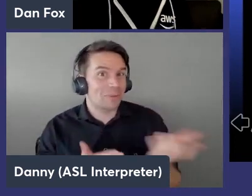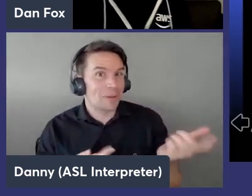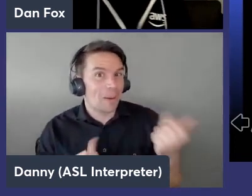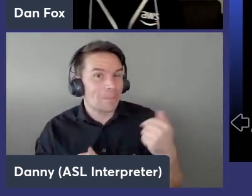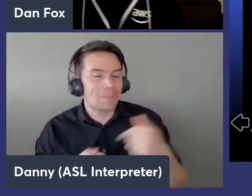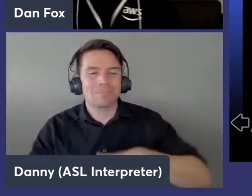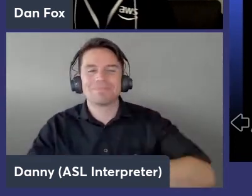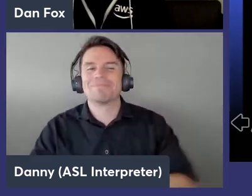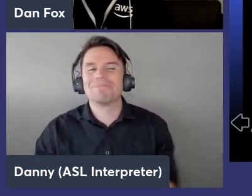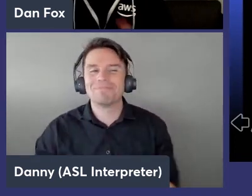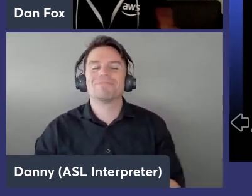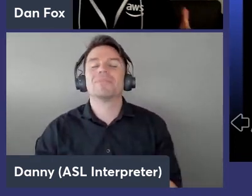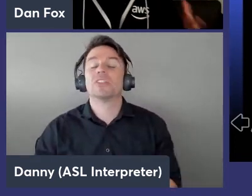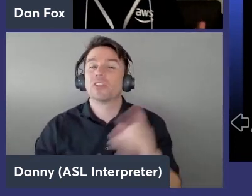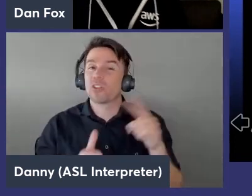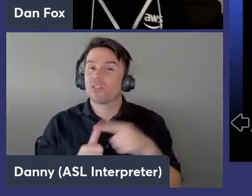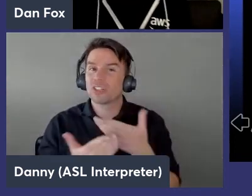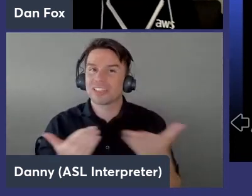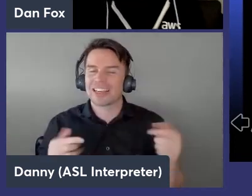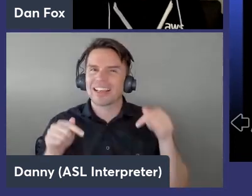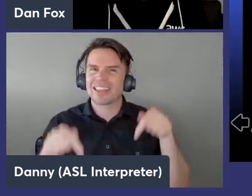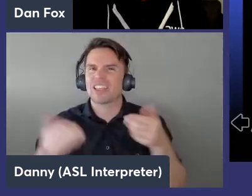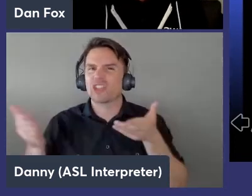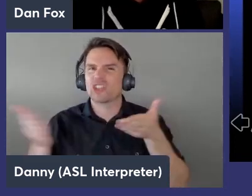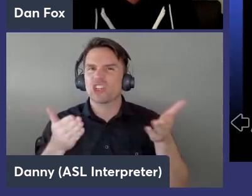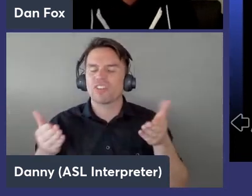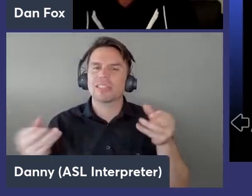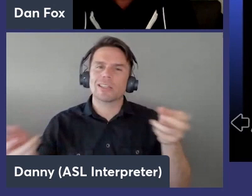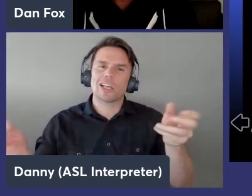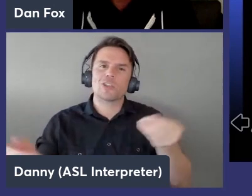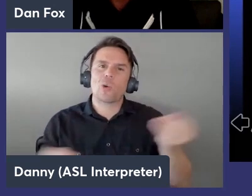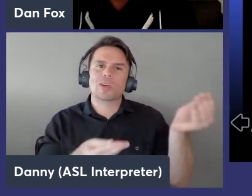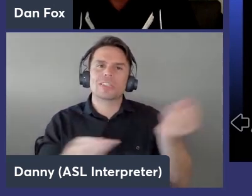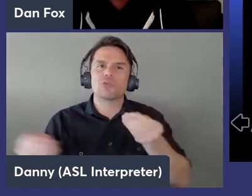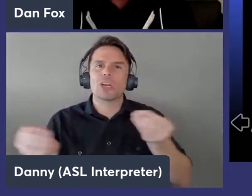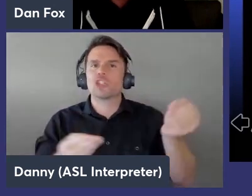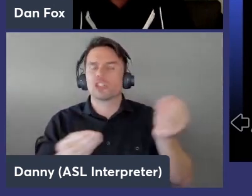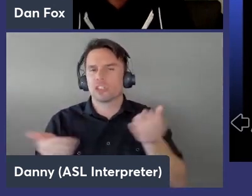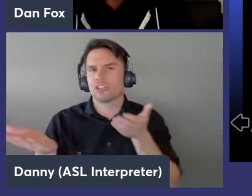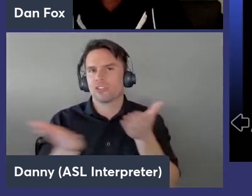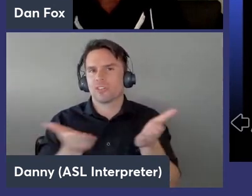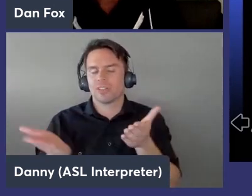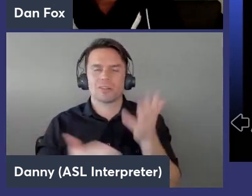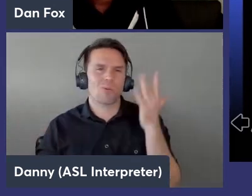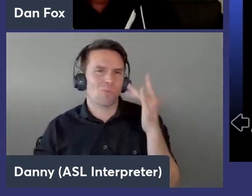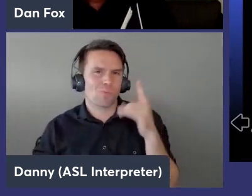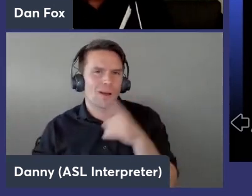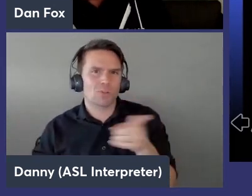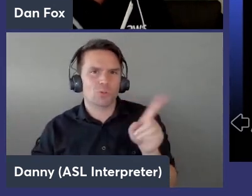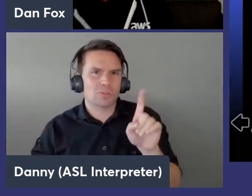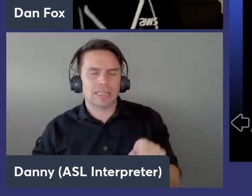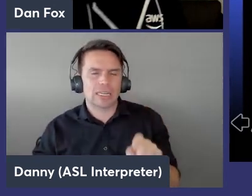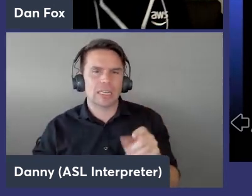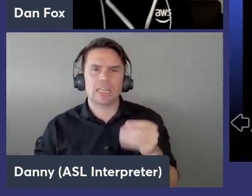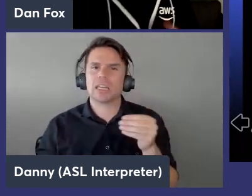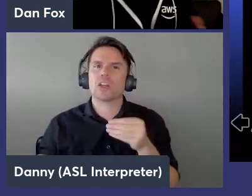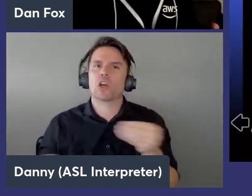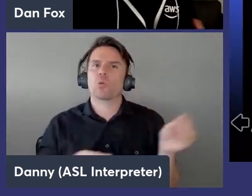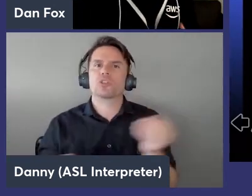this is an orchestration service. Let's talk about signs that you might need an orchestration service. Why might you need one? So, do you have an application